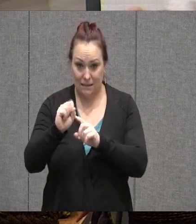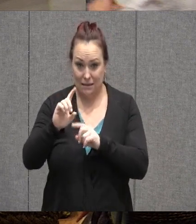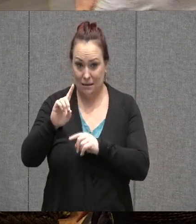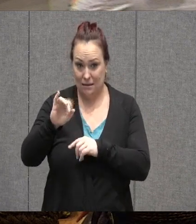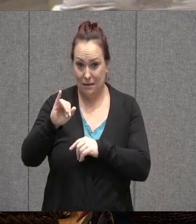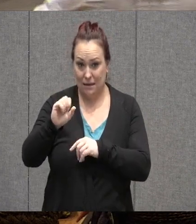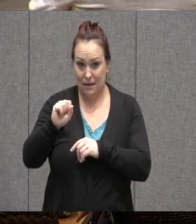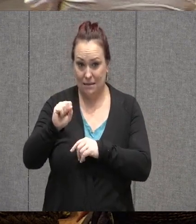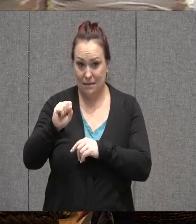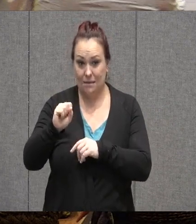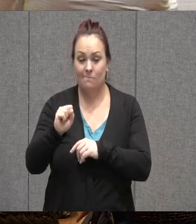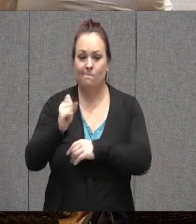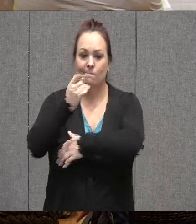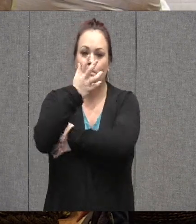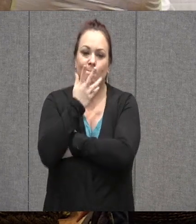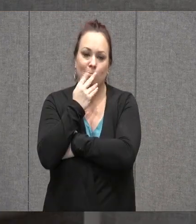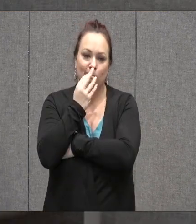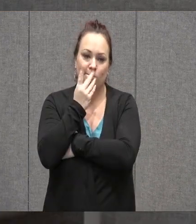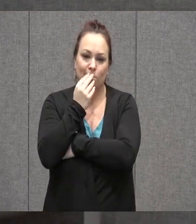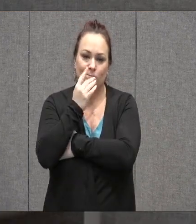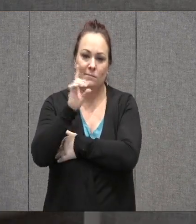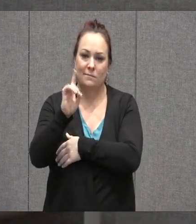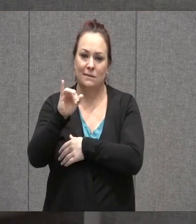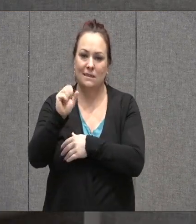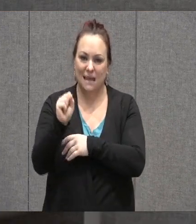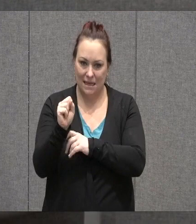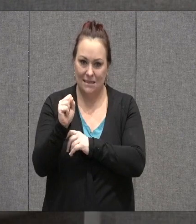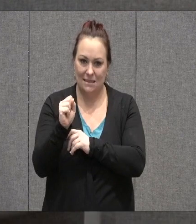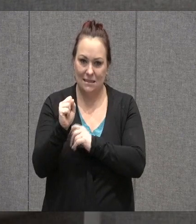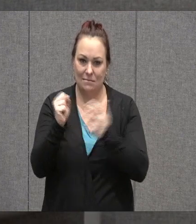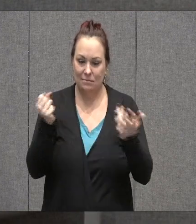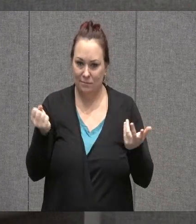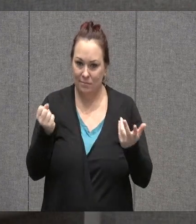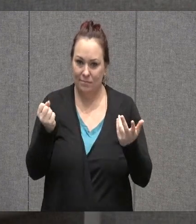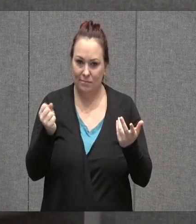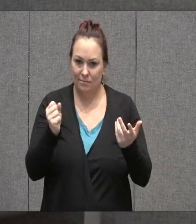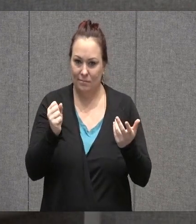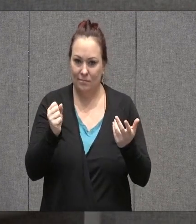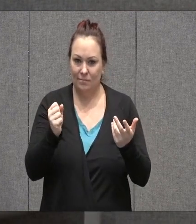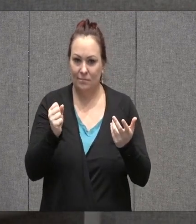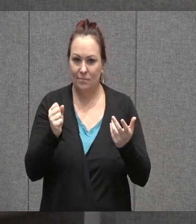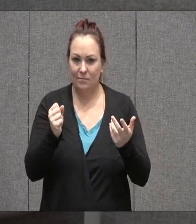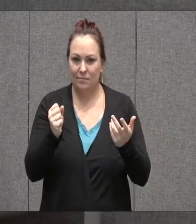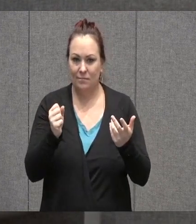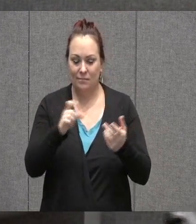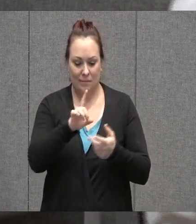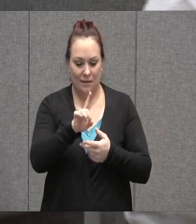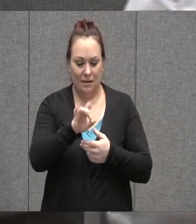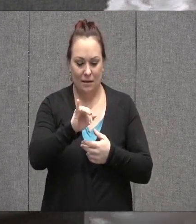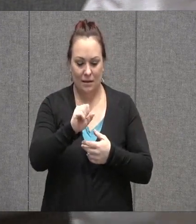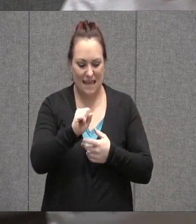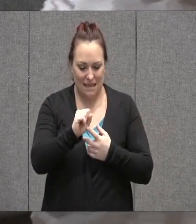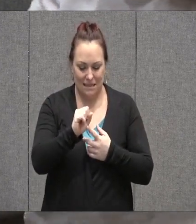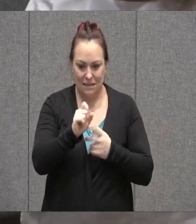Hm, dis. What do you think that prefix means?